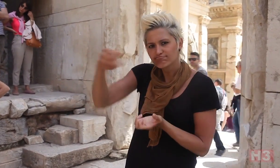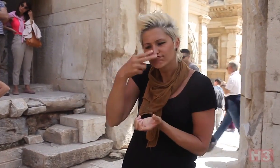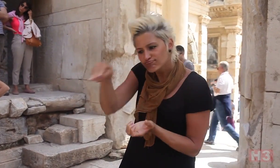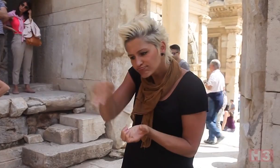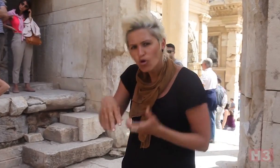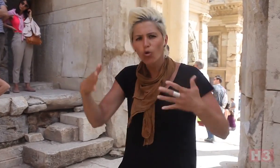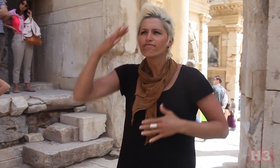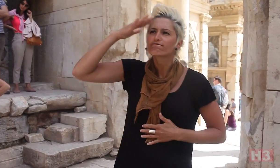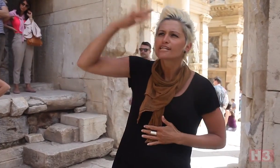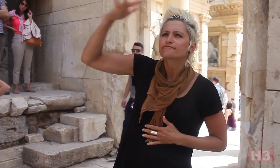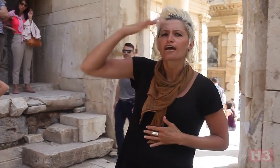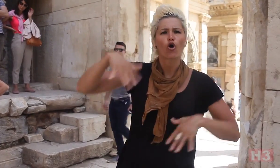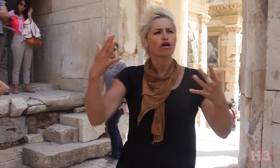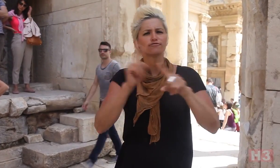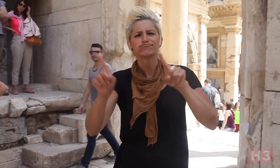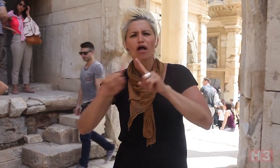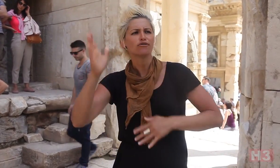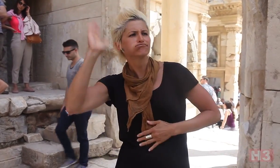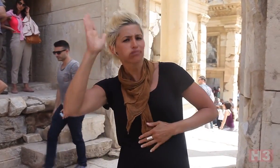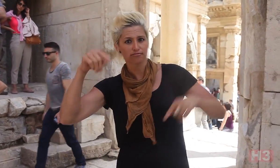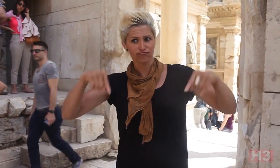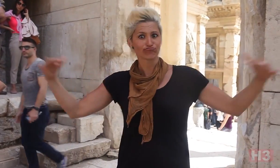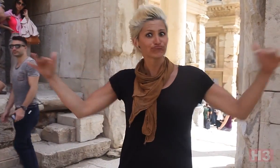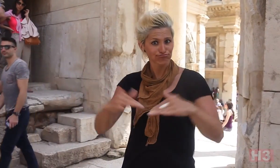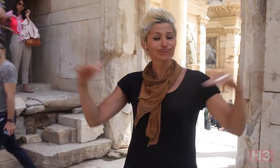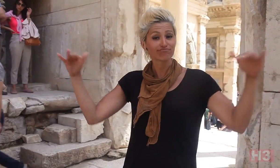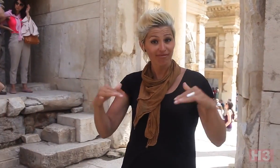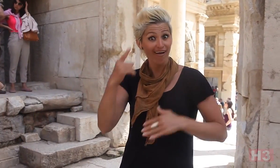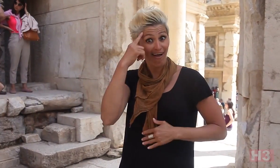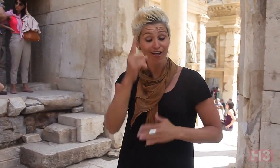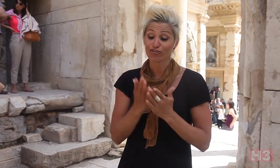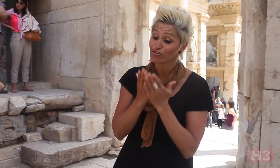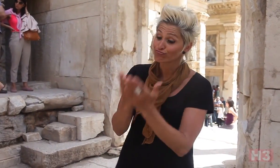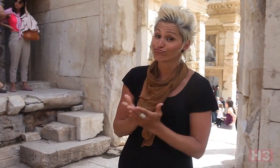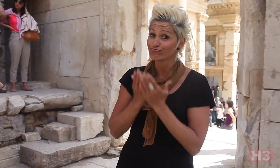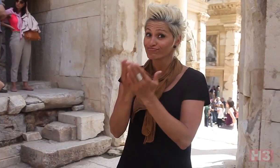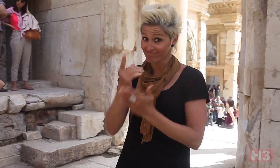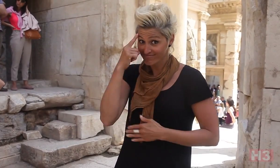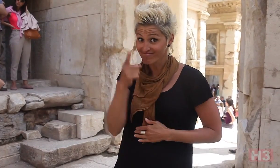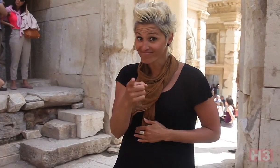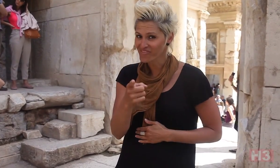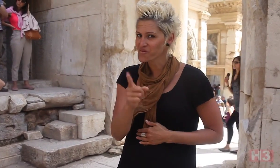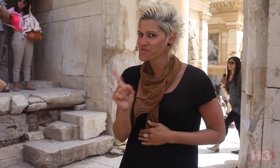and read scrolls that discuss philosophies or other subjects and give lectures on topics. You’d probably think they only come here to study,